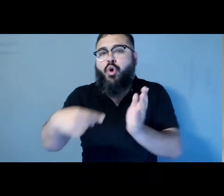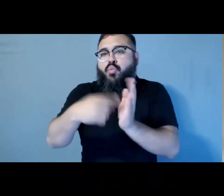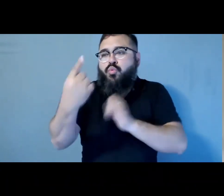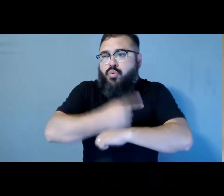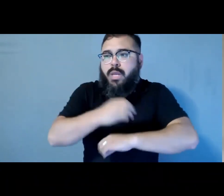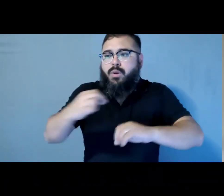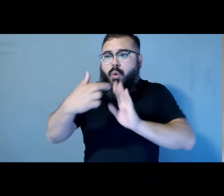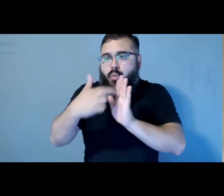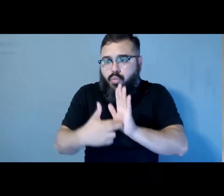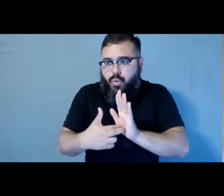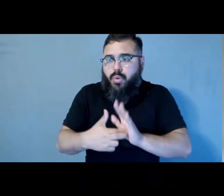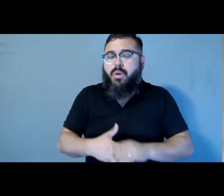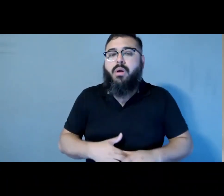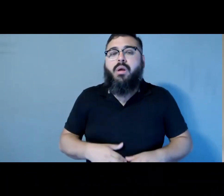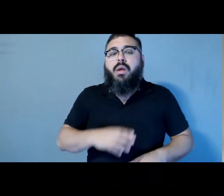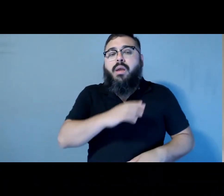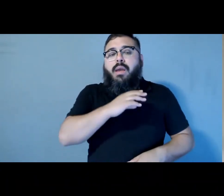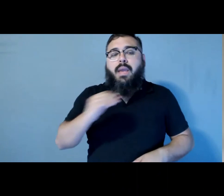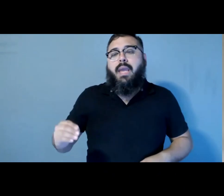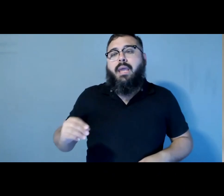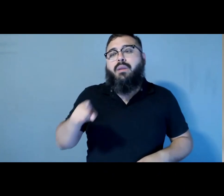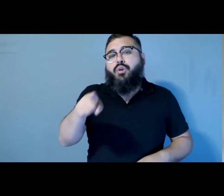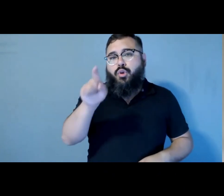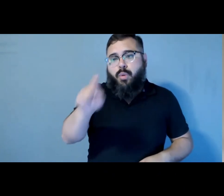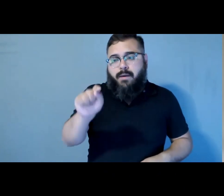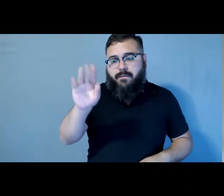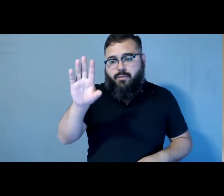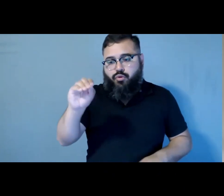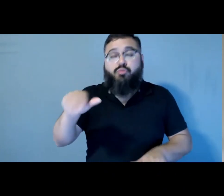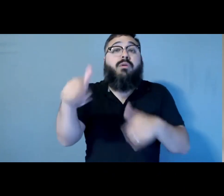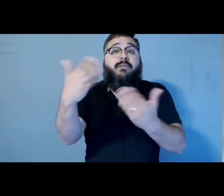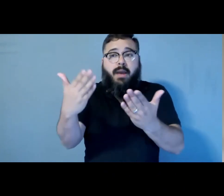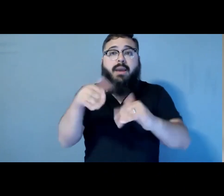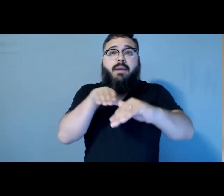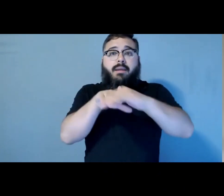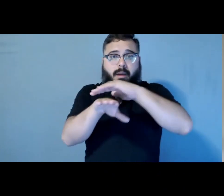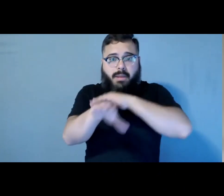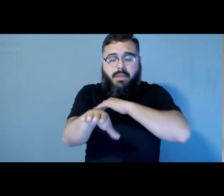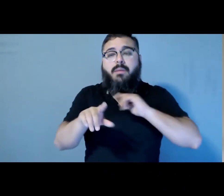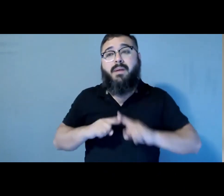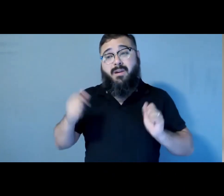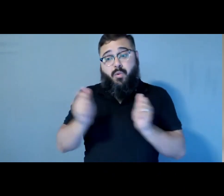and you have to provide an accommodation. But in this example that we talked about earlier